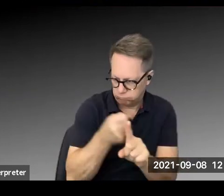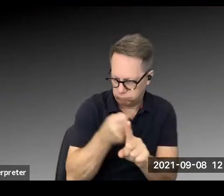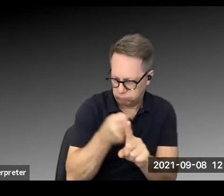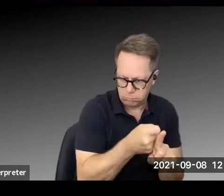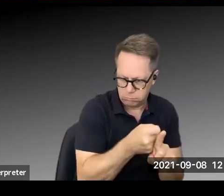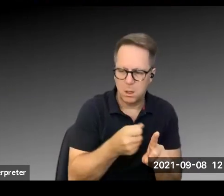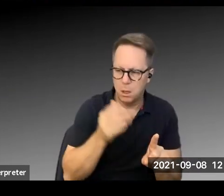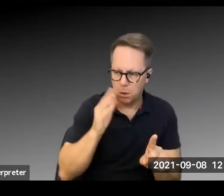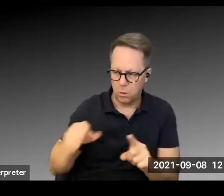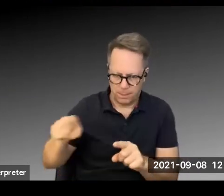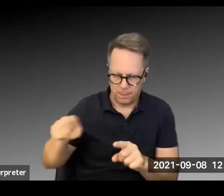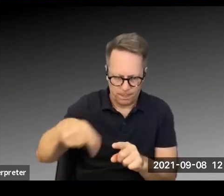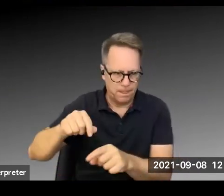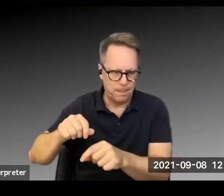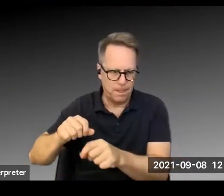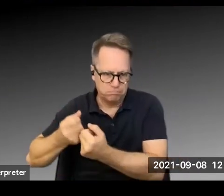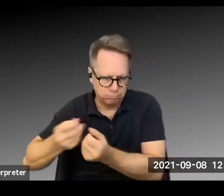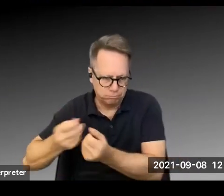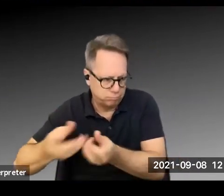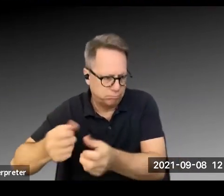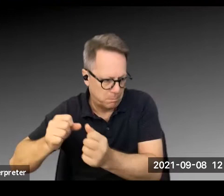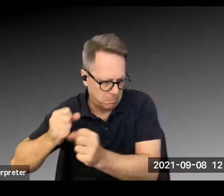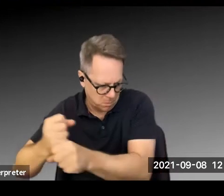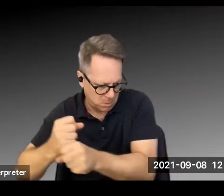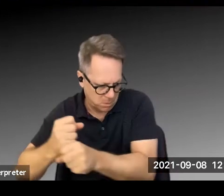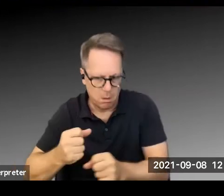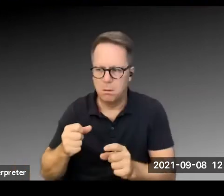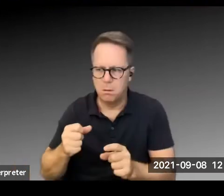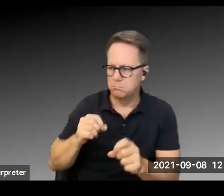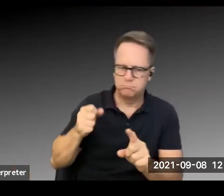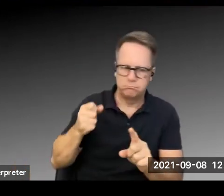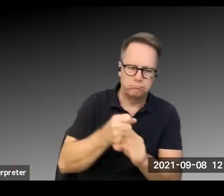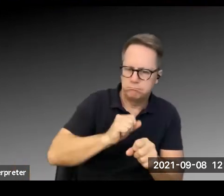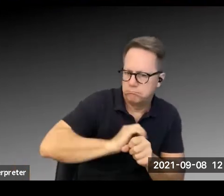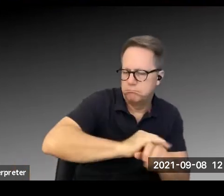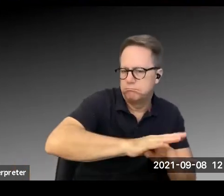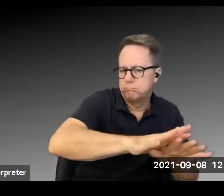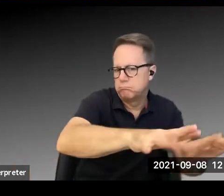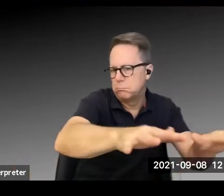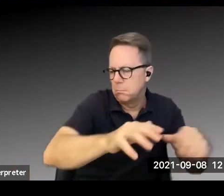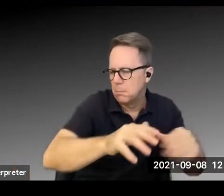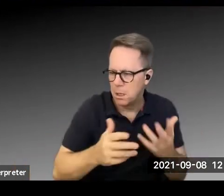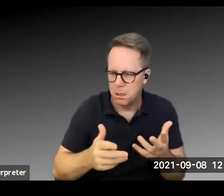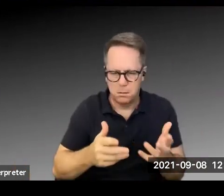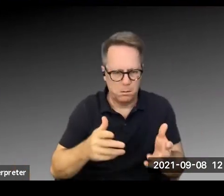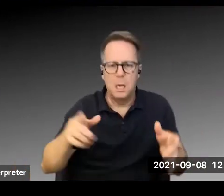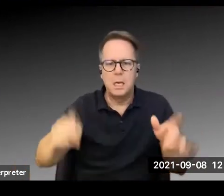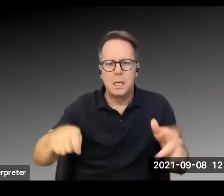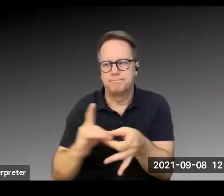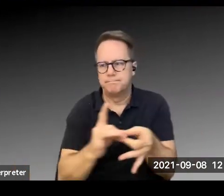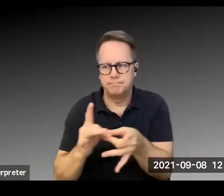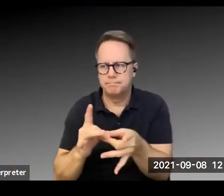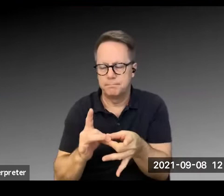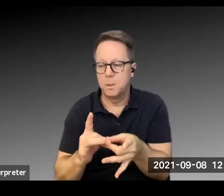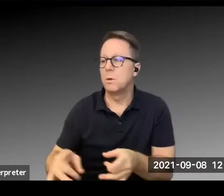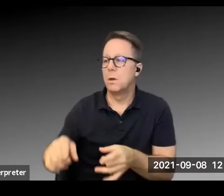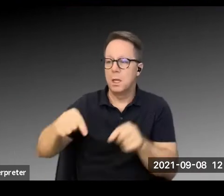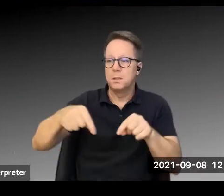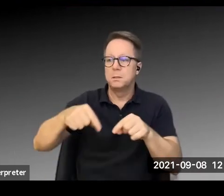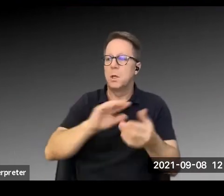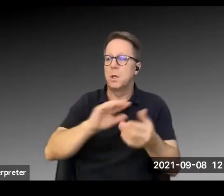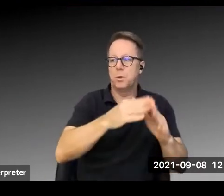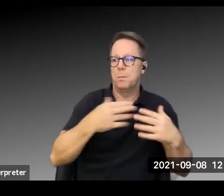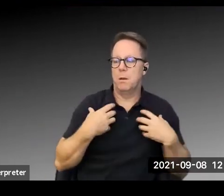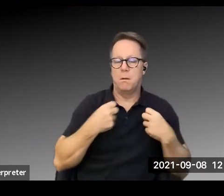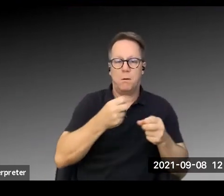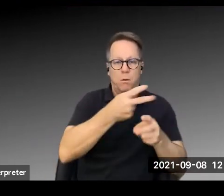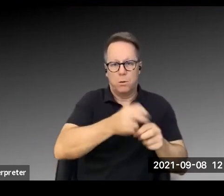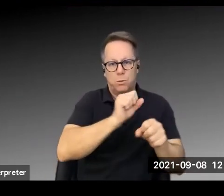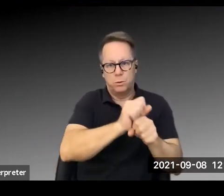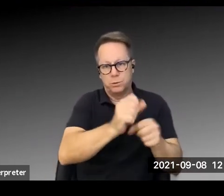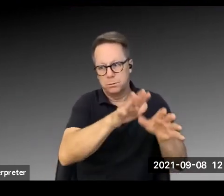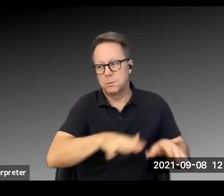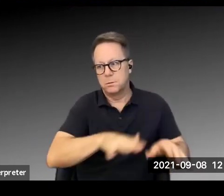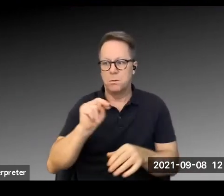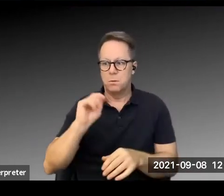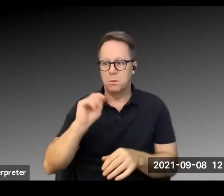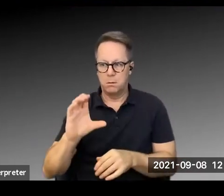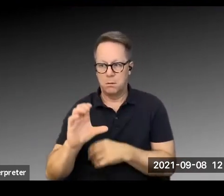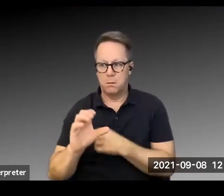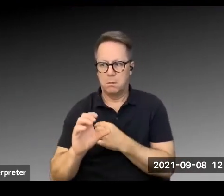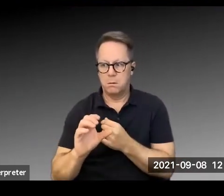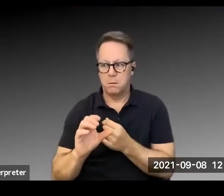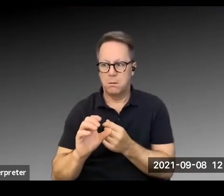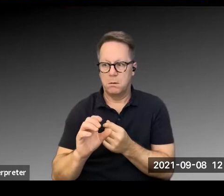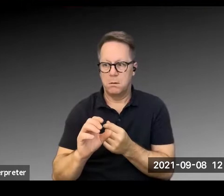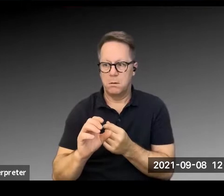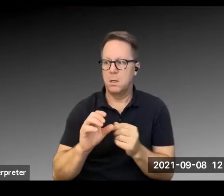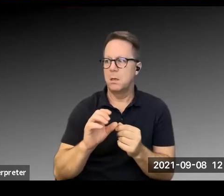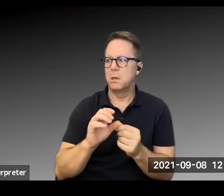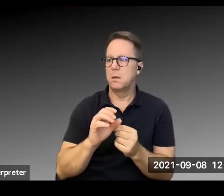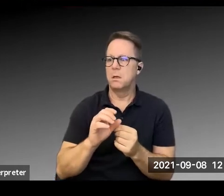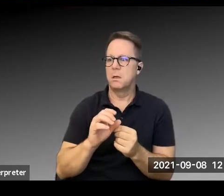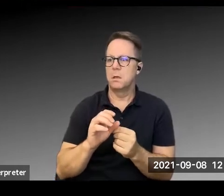So, Let me tell you a bit about the project that I've been working on. This is a collaboration with community health care workers in North Carolina coined in the community health tech coalition colleagues Daniel Feldman Kalyan.